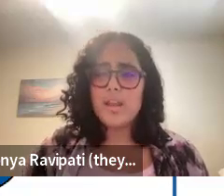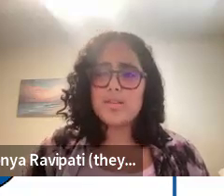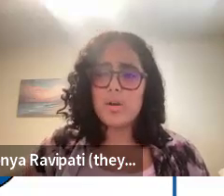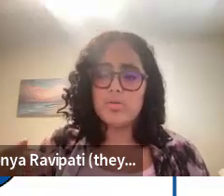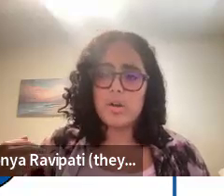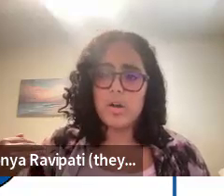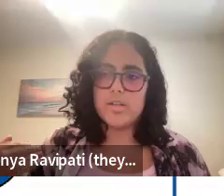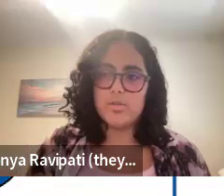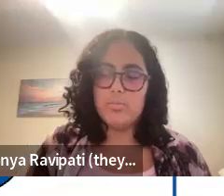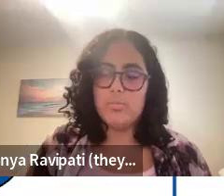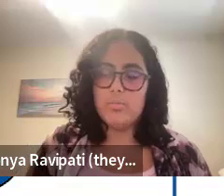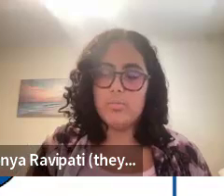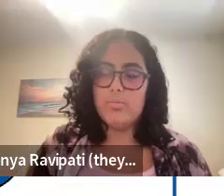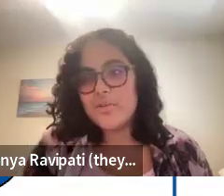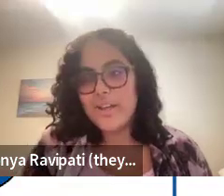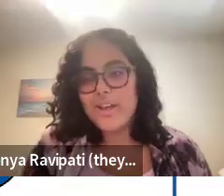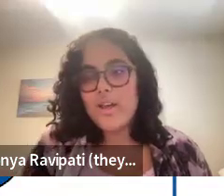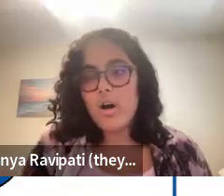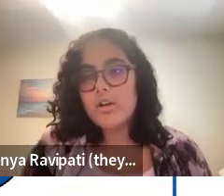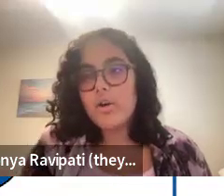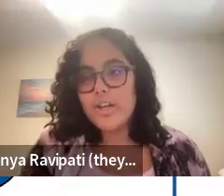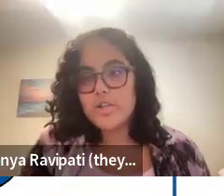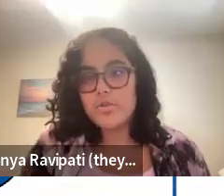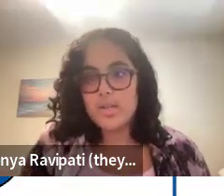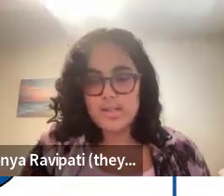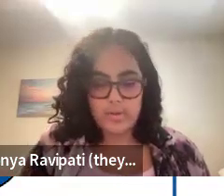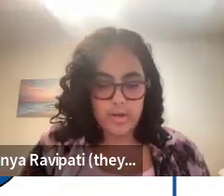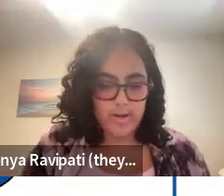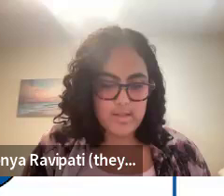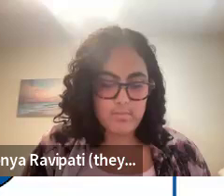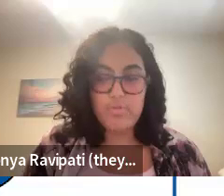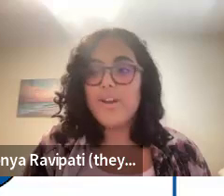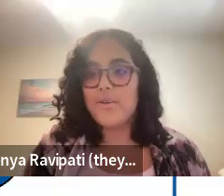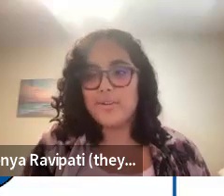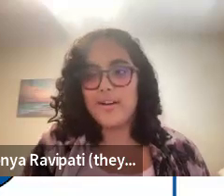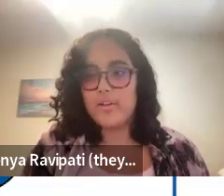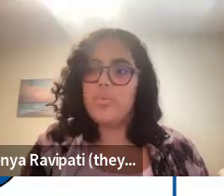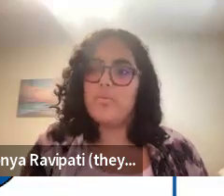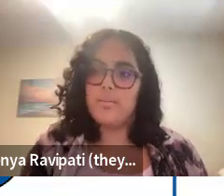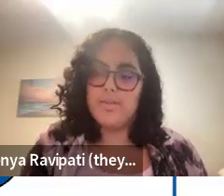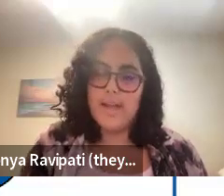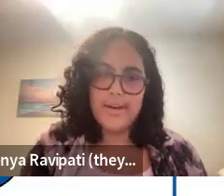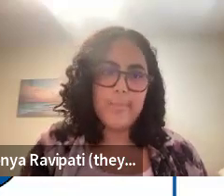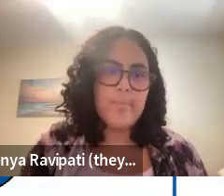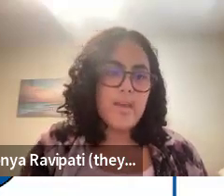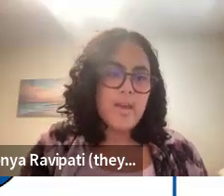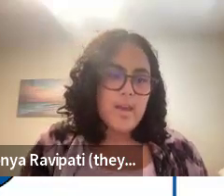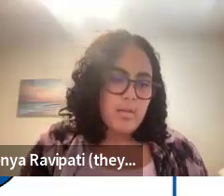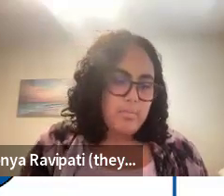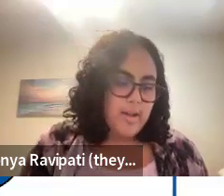And this goes onto continuing ongoing issues in the Disability Rights Movement. And we'll talk a little bit more about that later.